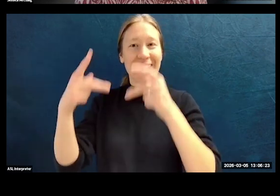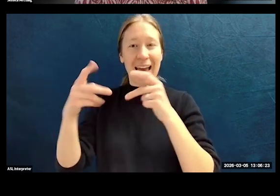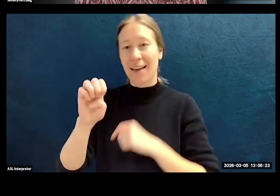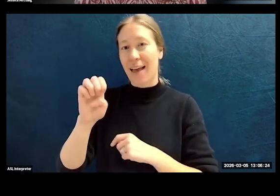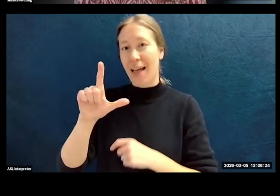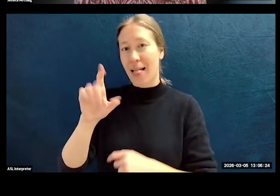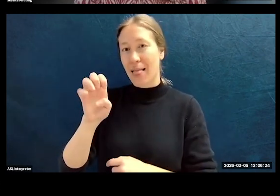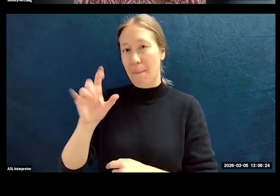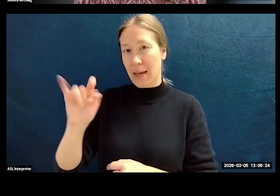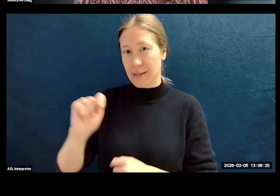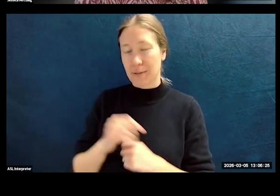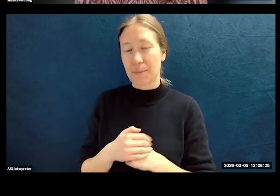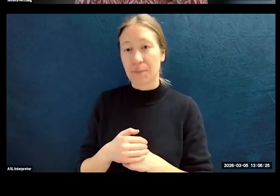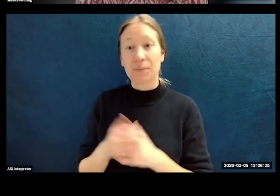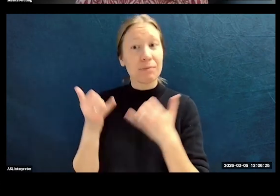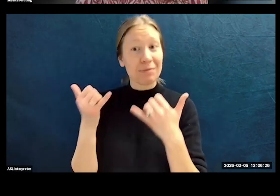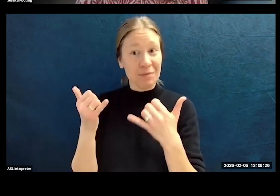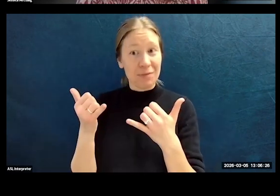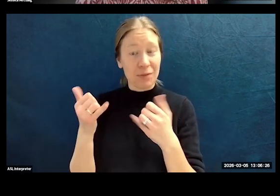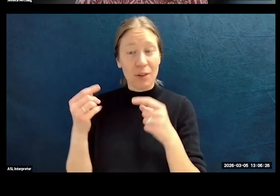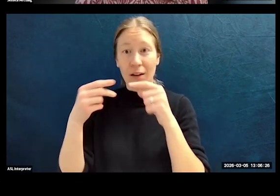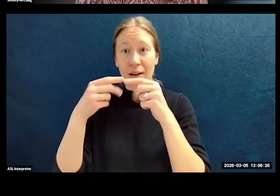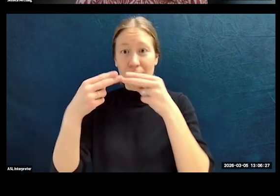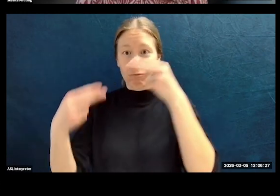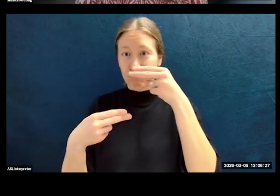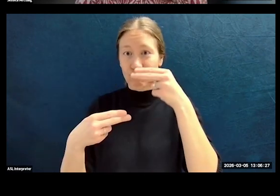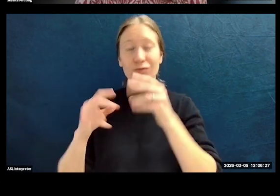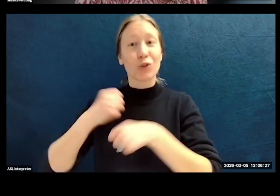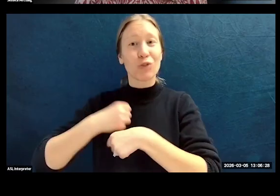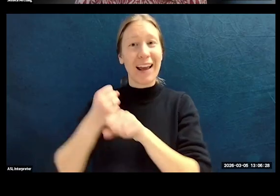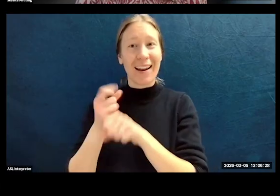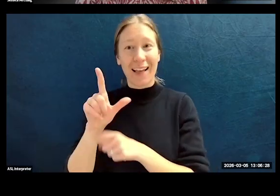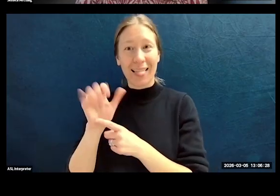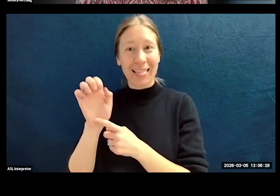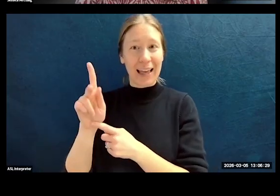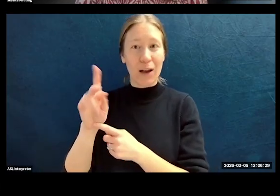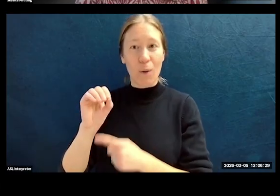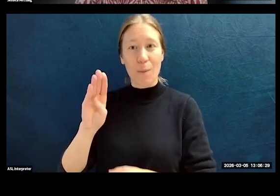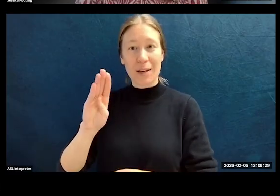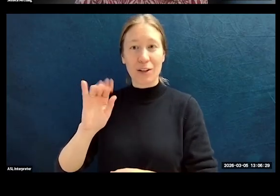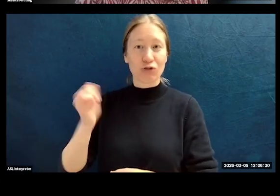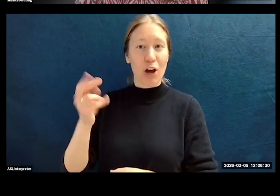and as you can see, it has now generated a link OBJR tag. We have the complete components now